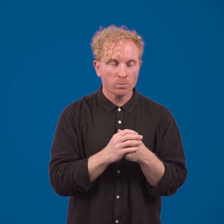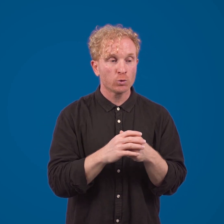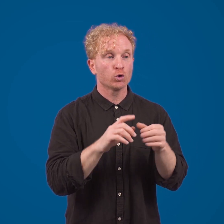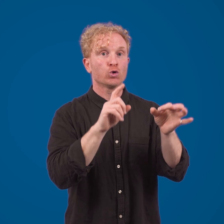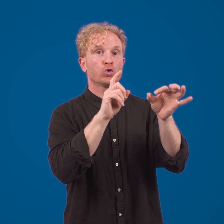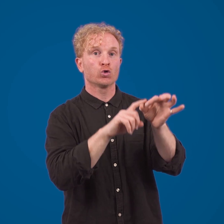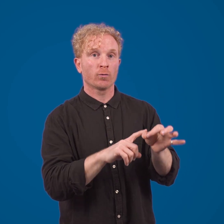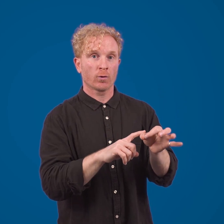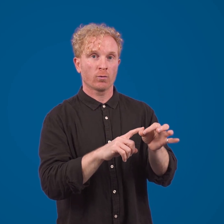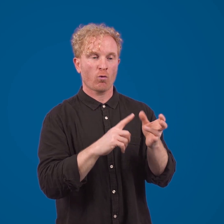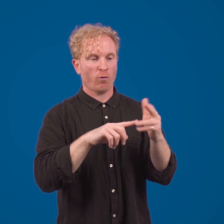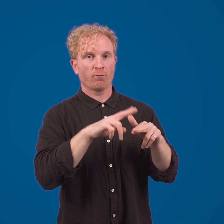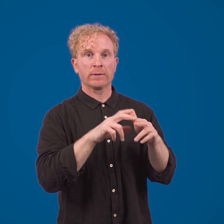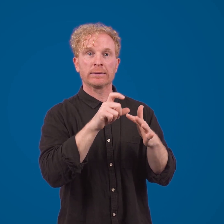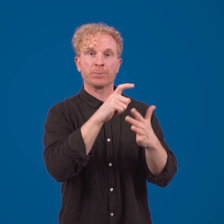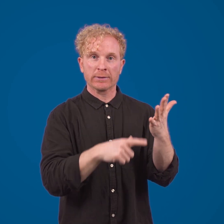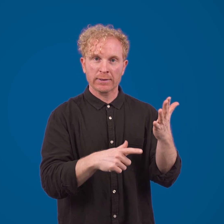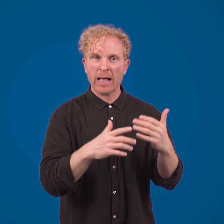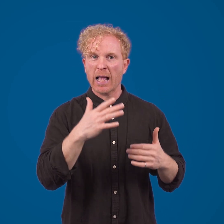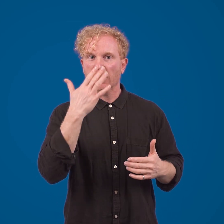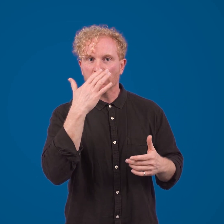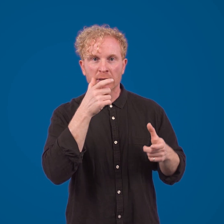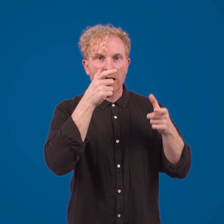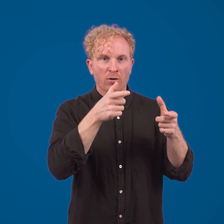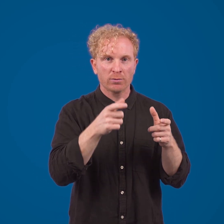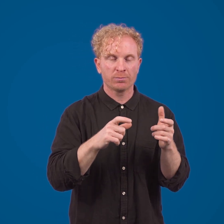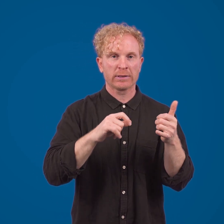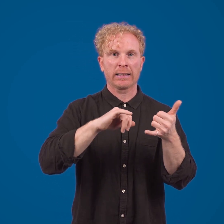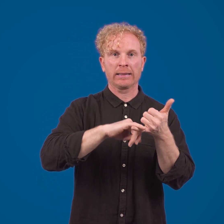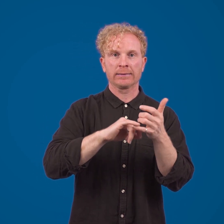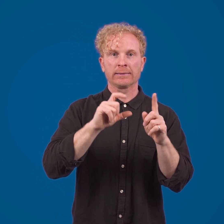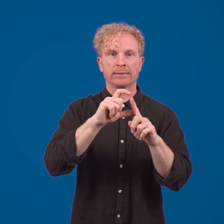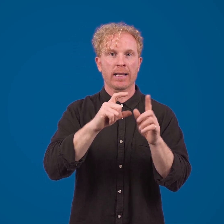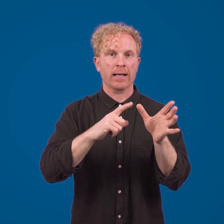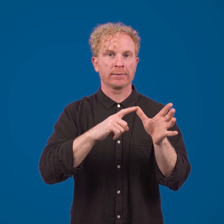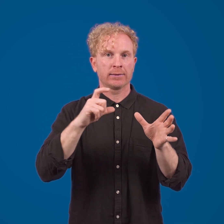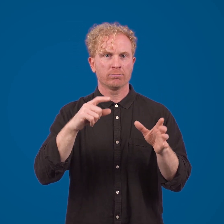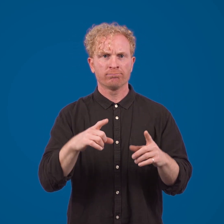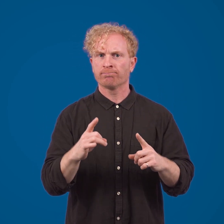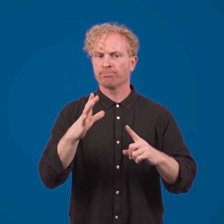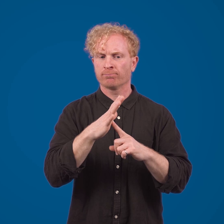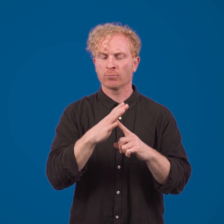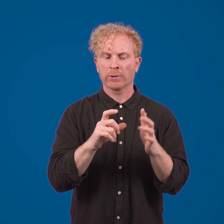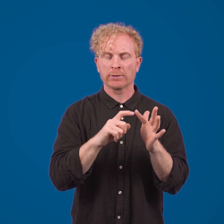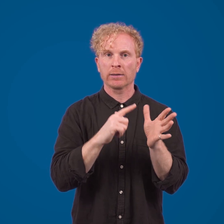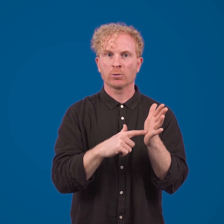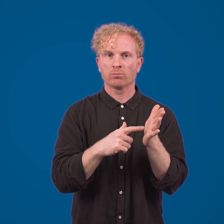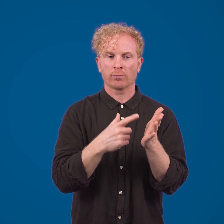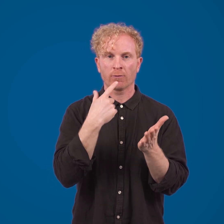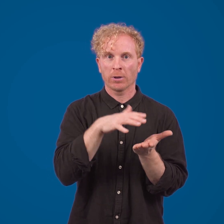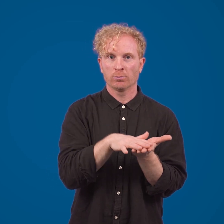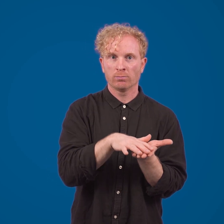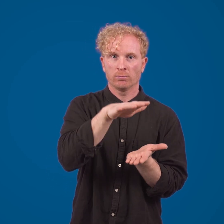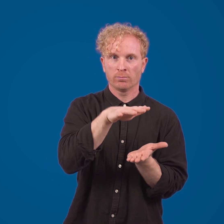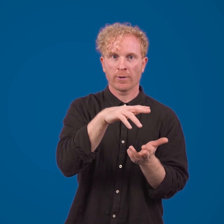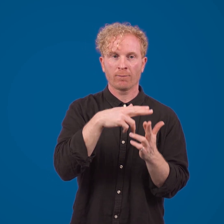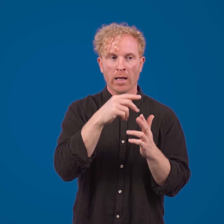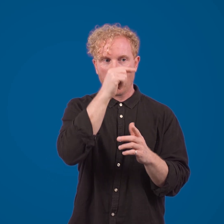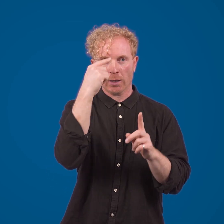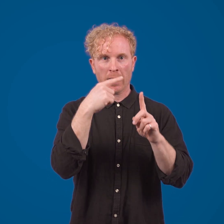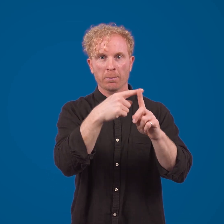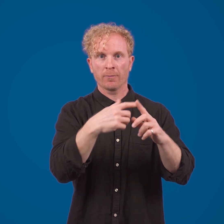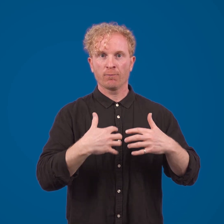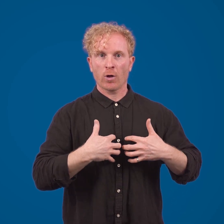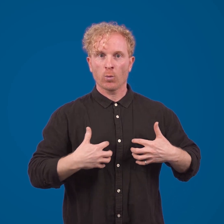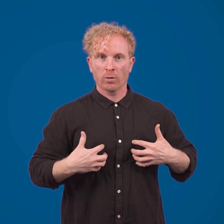The Survey of Disability, Ageing and Carers (SDAC) is an essential data source for the Outcomes Framework